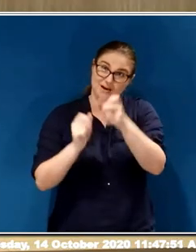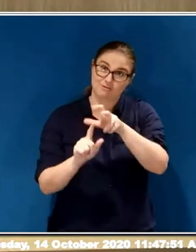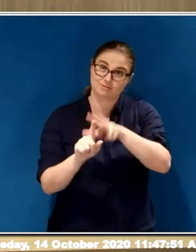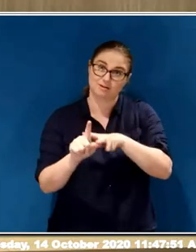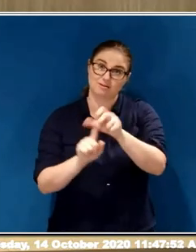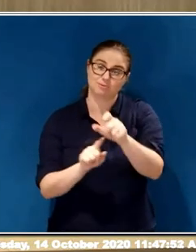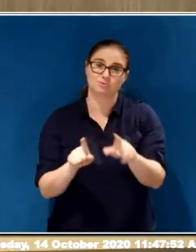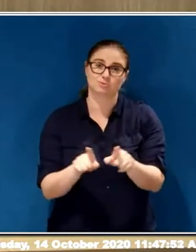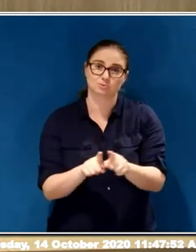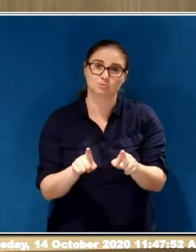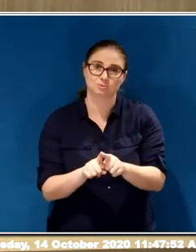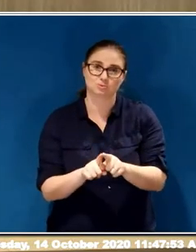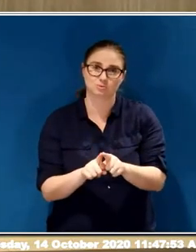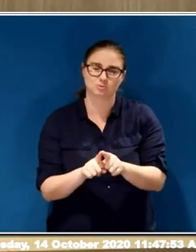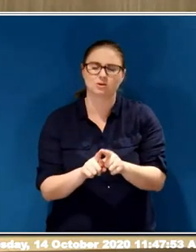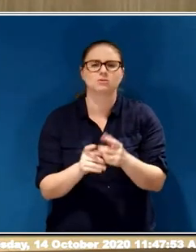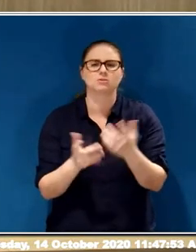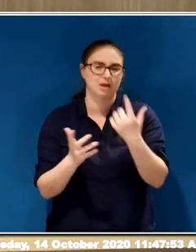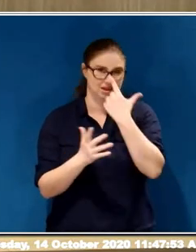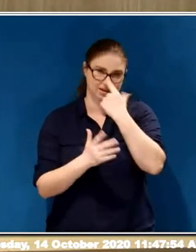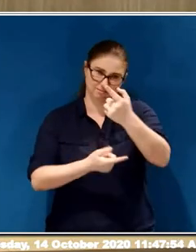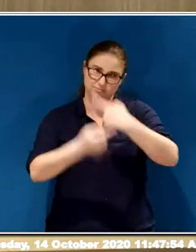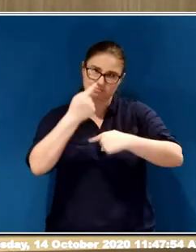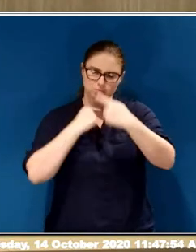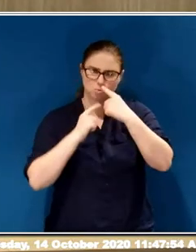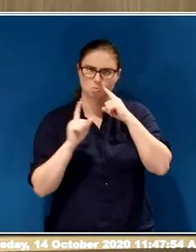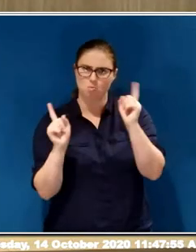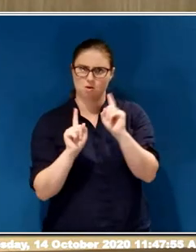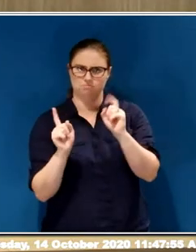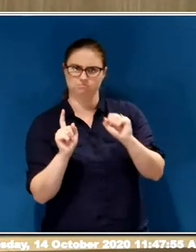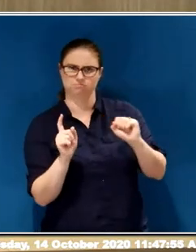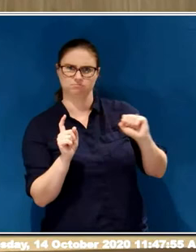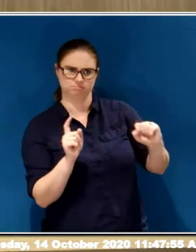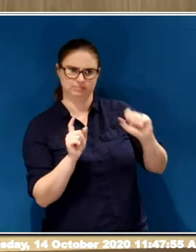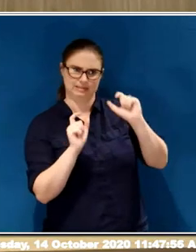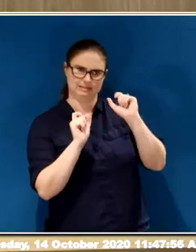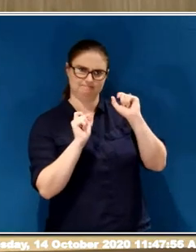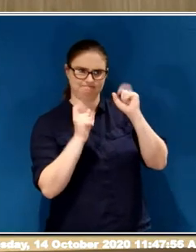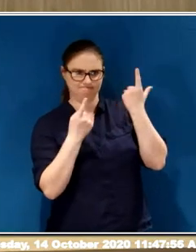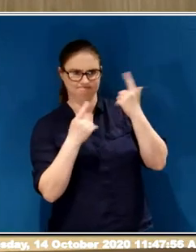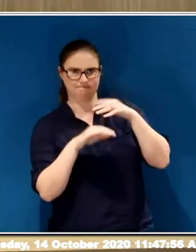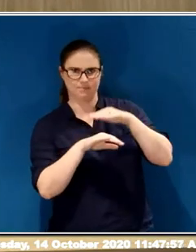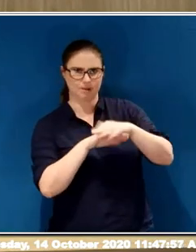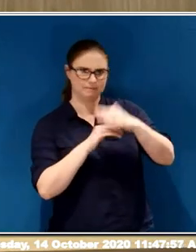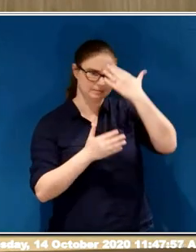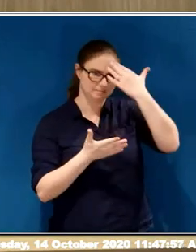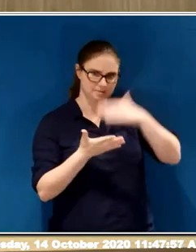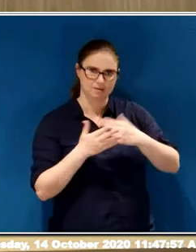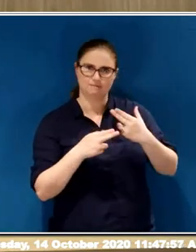about that experience of them opting out of the support plans, and what that means to families, and particularly to